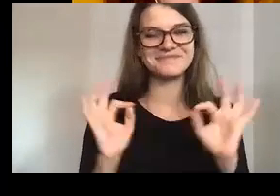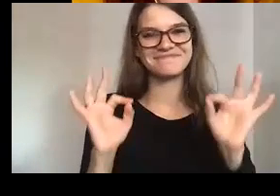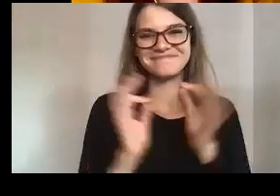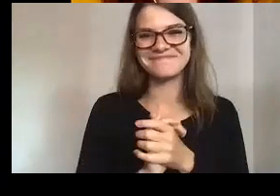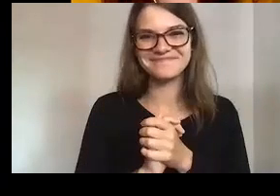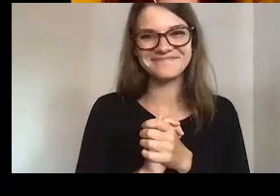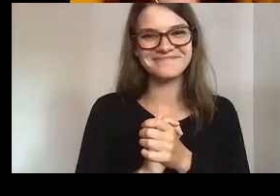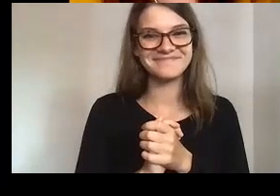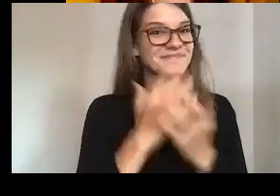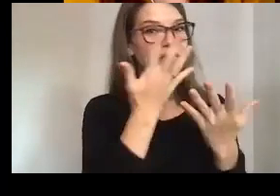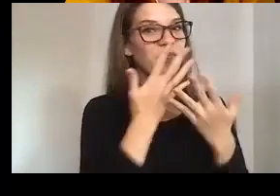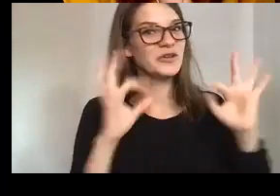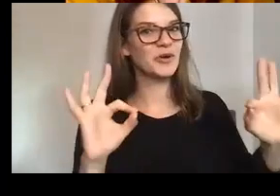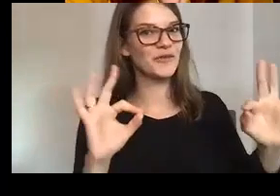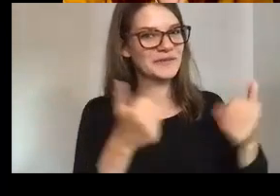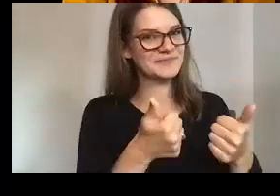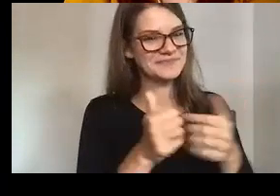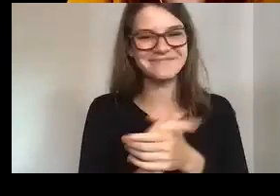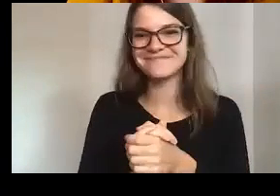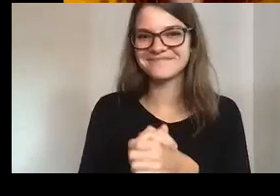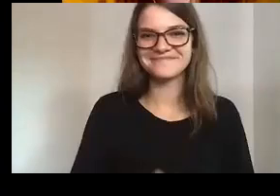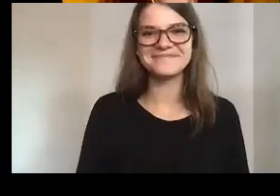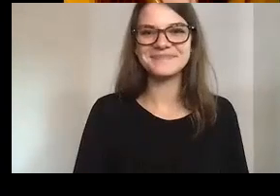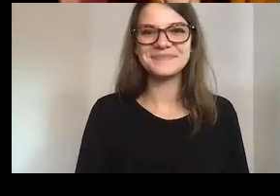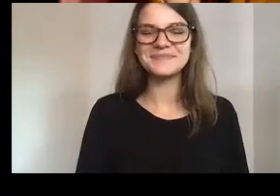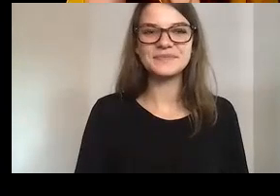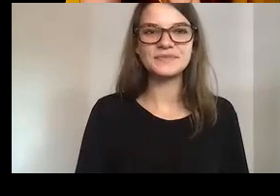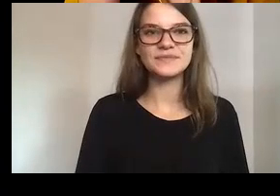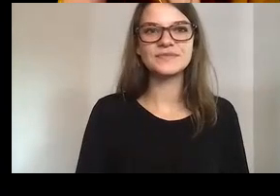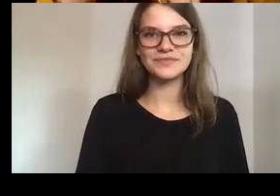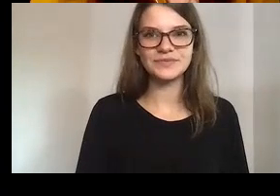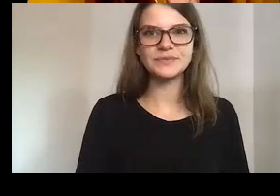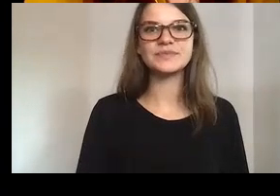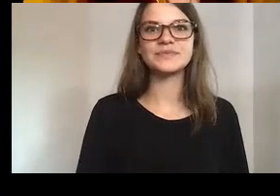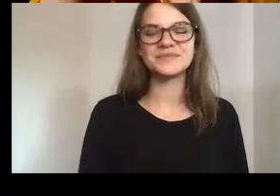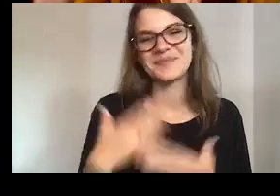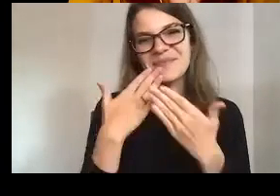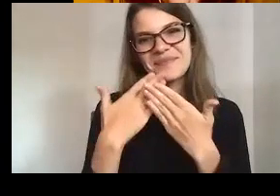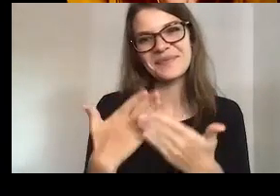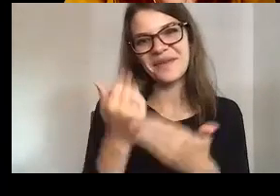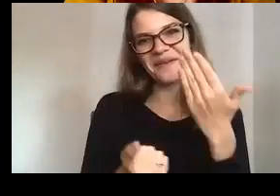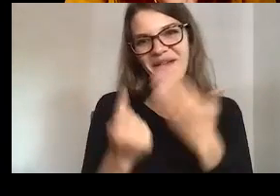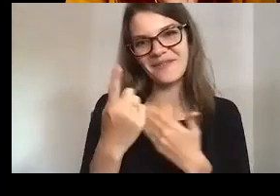that looks perfect awesome okay so thank you everyone I'm happy to be